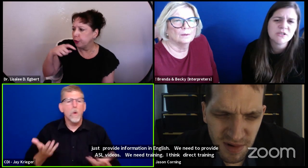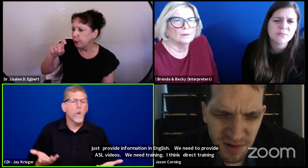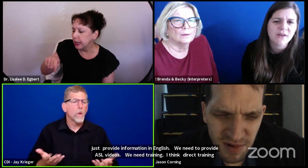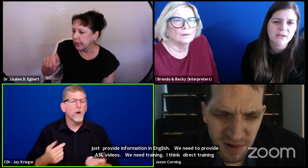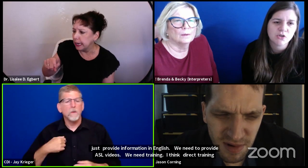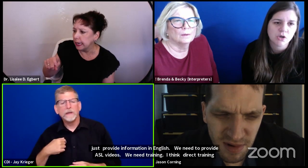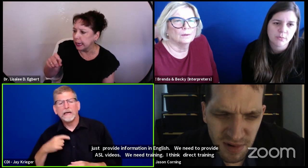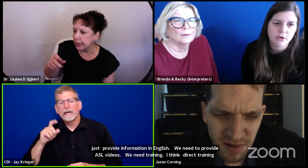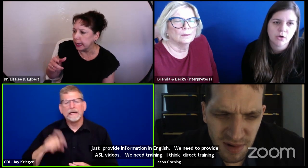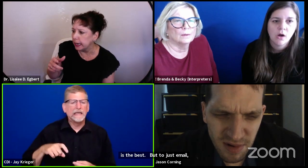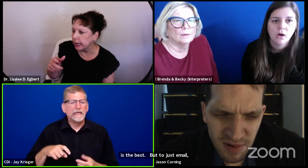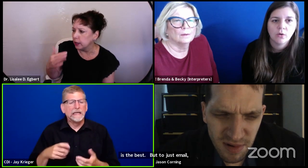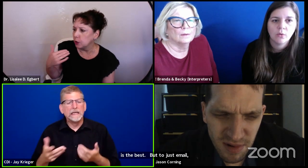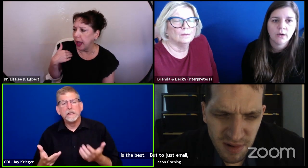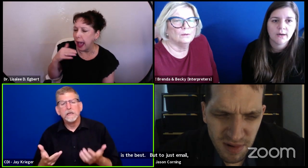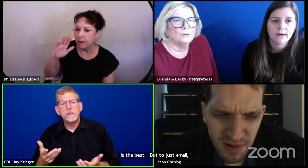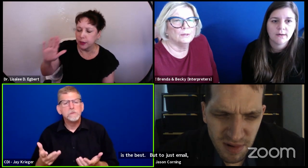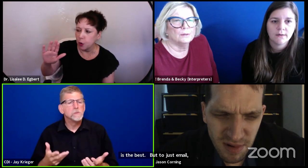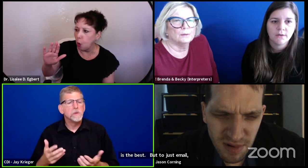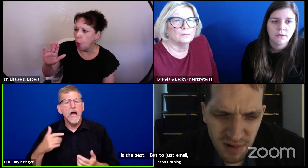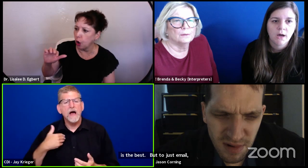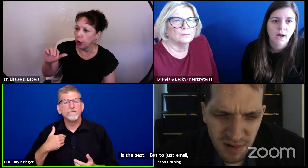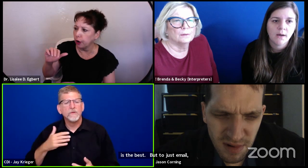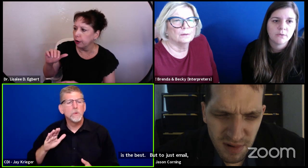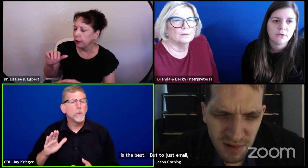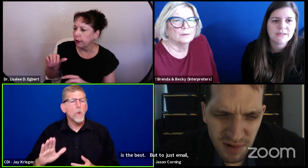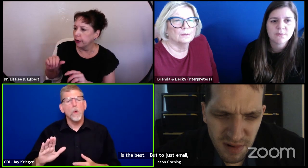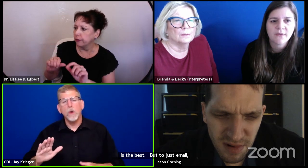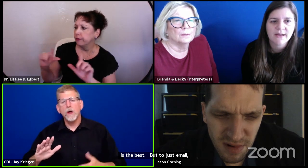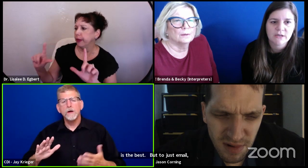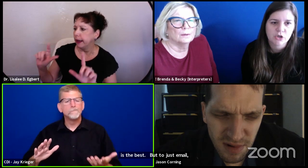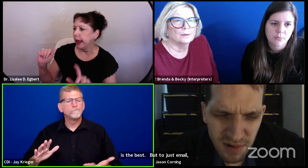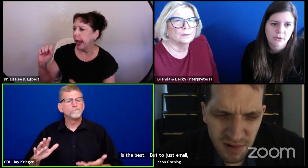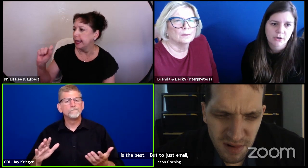just provide an interpreter or you need to provide an interpreter.